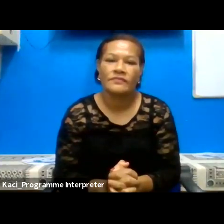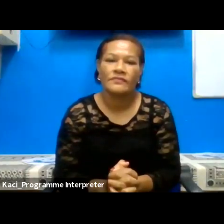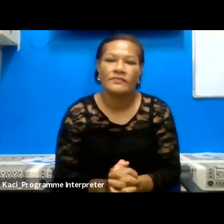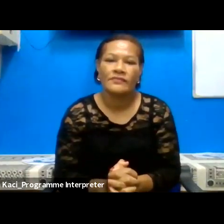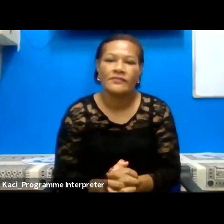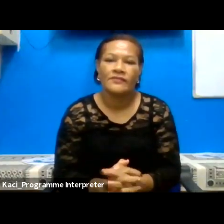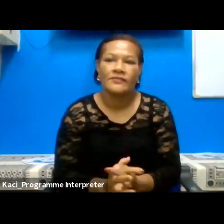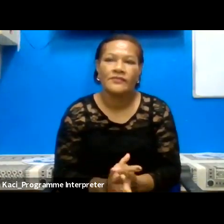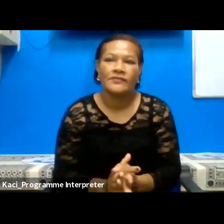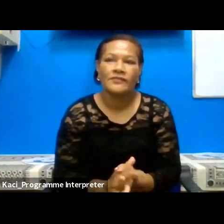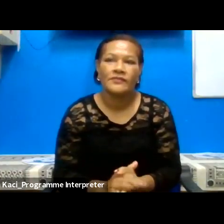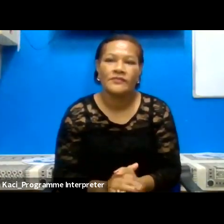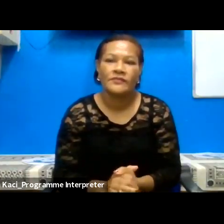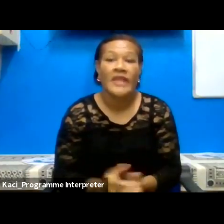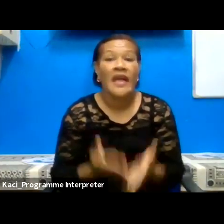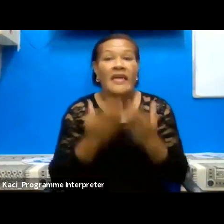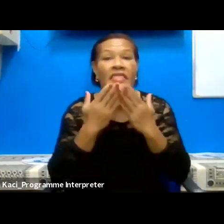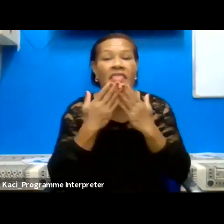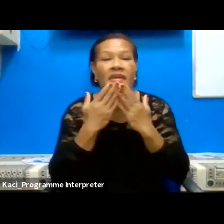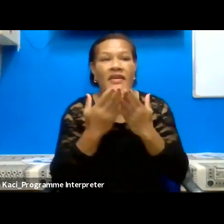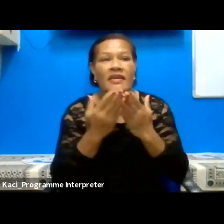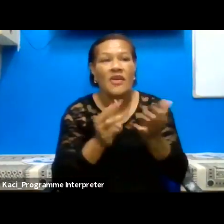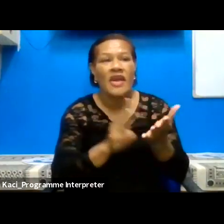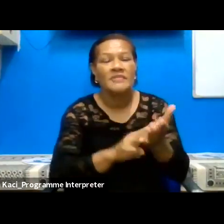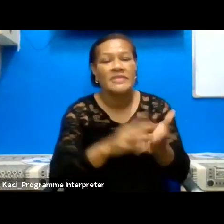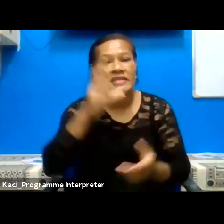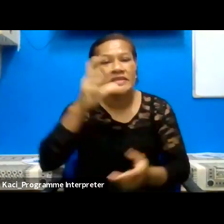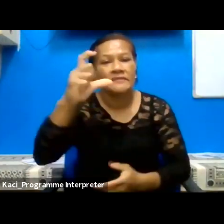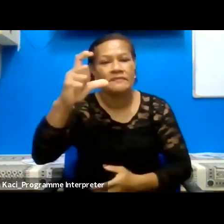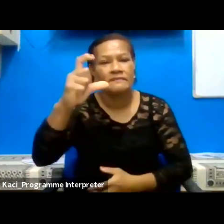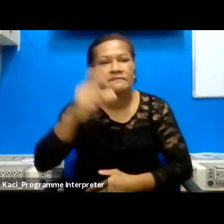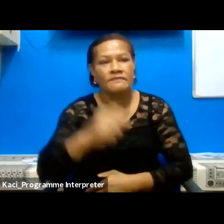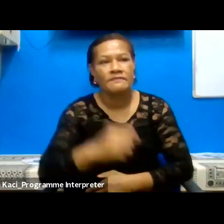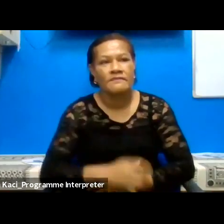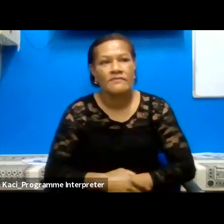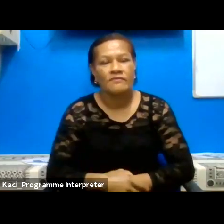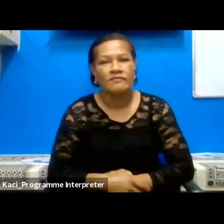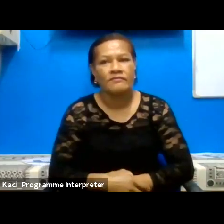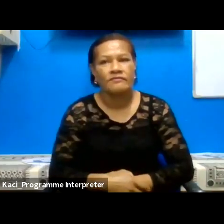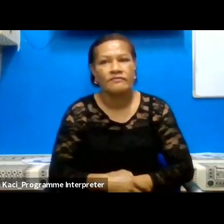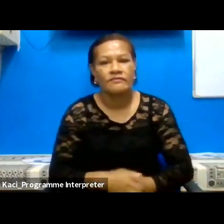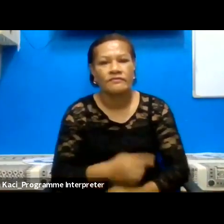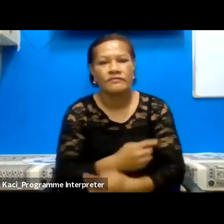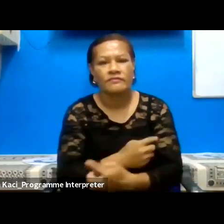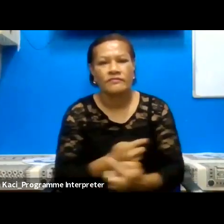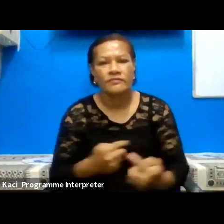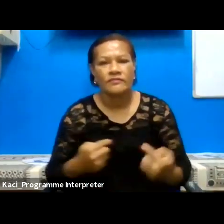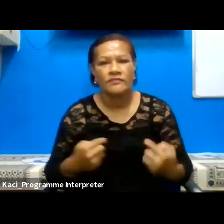of deaf people worldwide. Thank you so much.